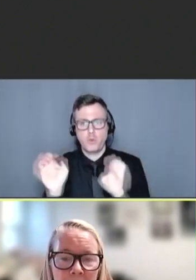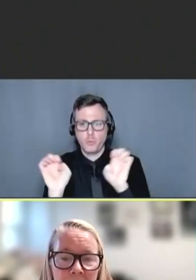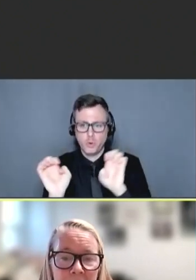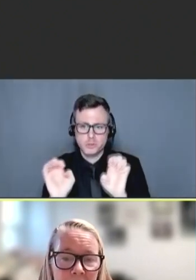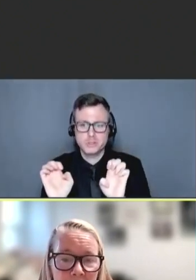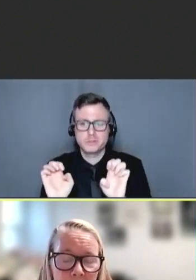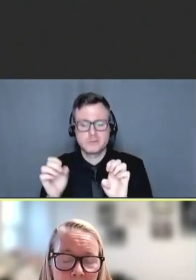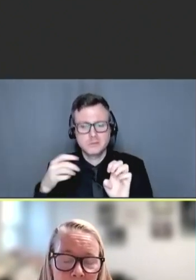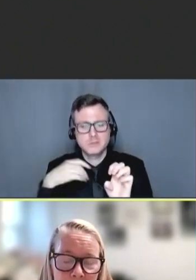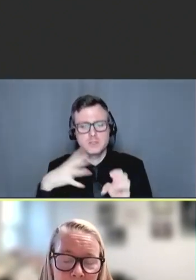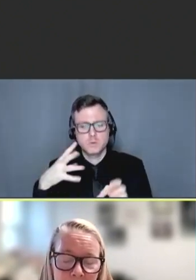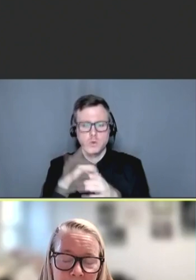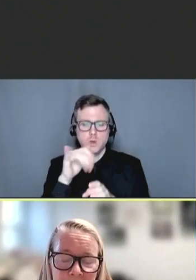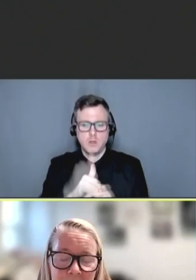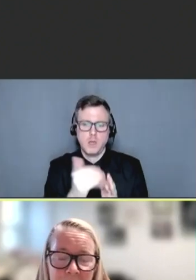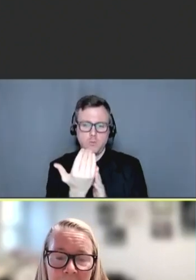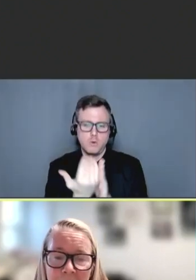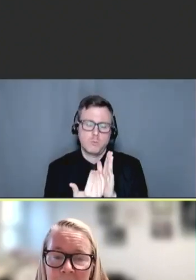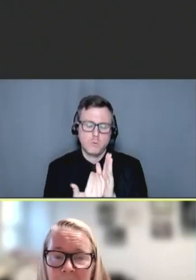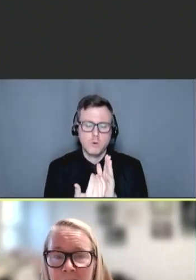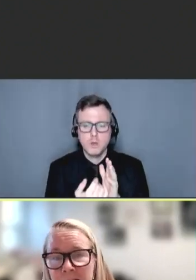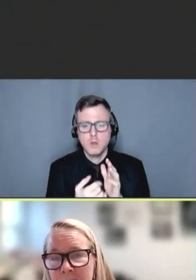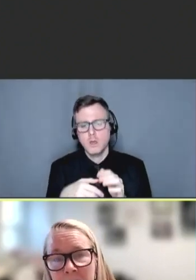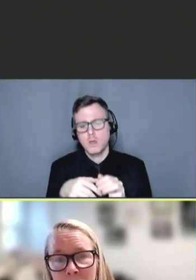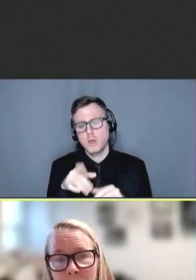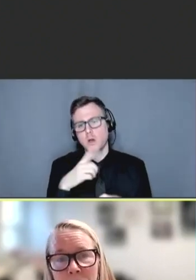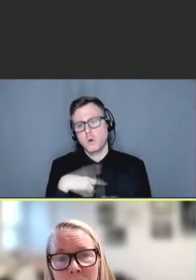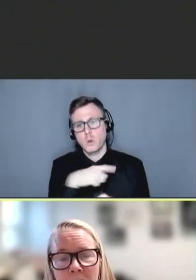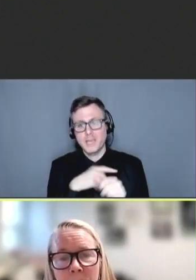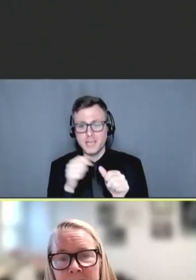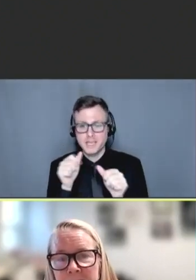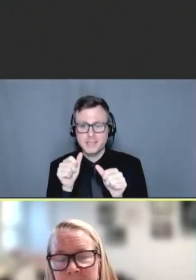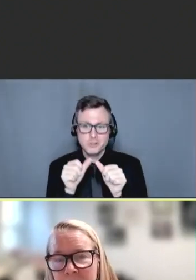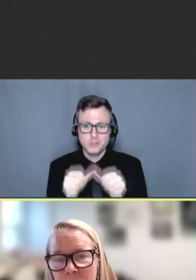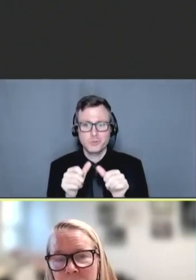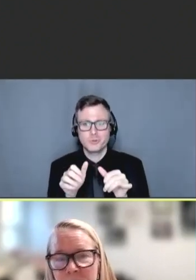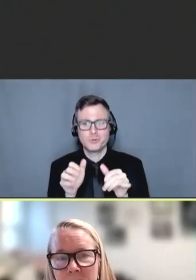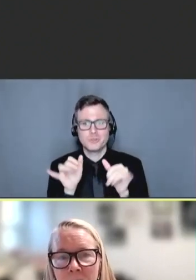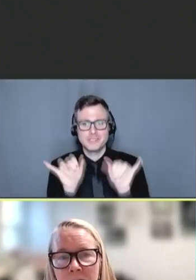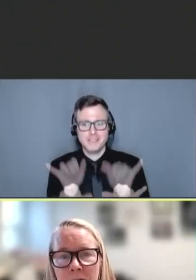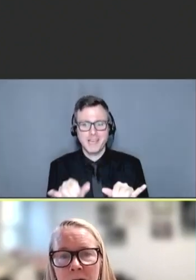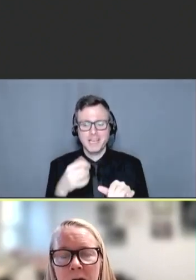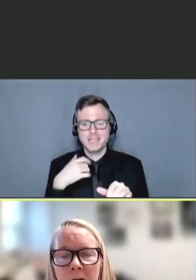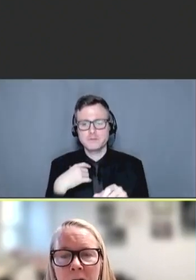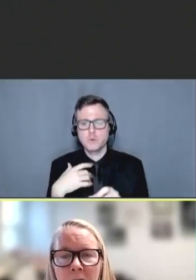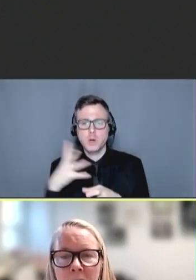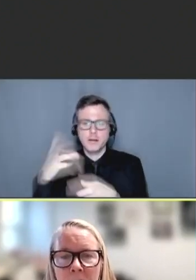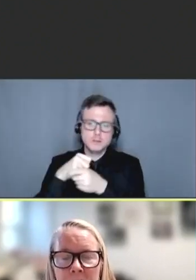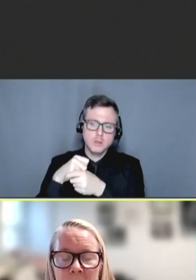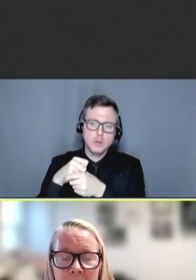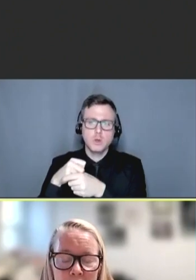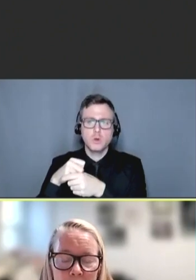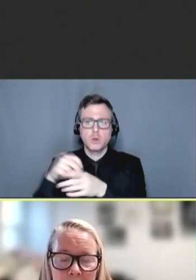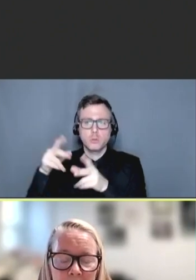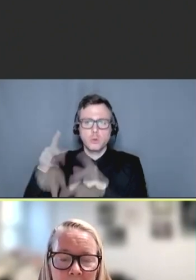We continue to sort of stay at the table as a stakeholder, as a partner to make sure that